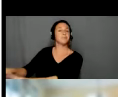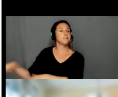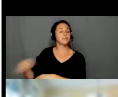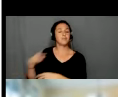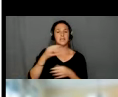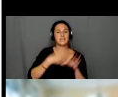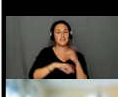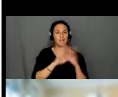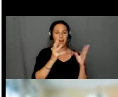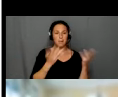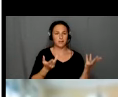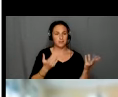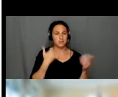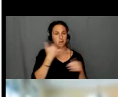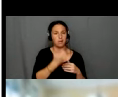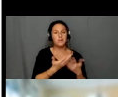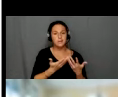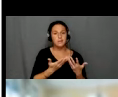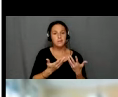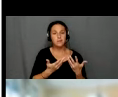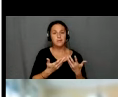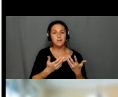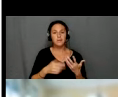calling the ambulance I think, similar to what some of the prior presenters were saying.